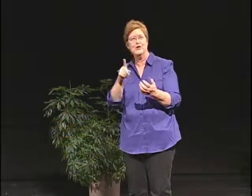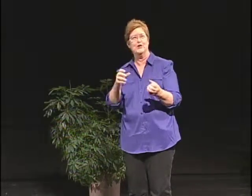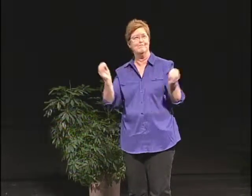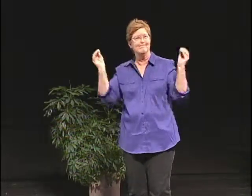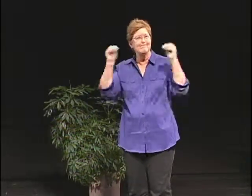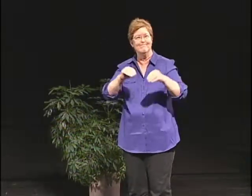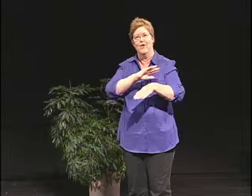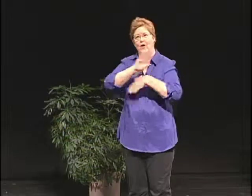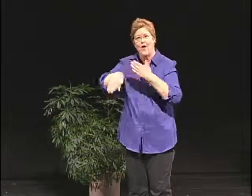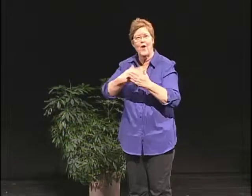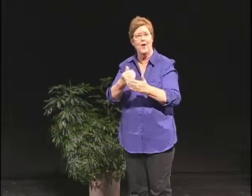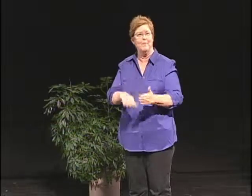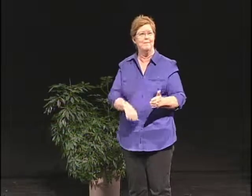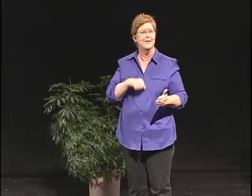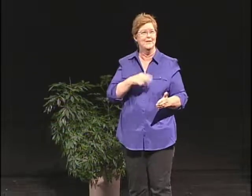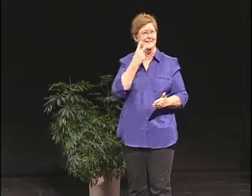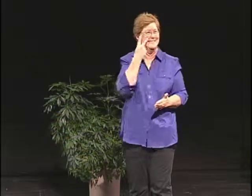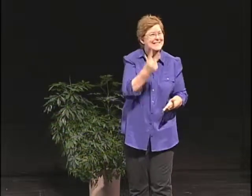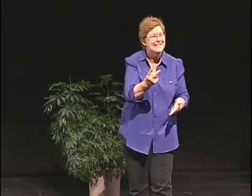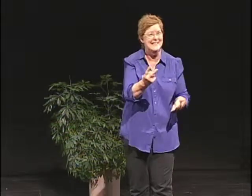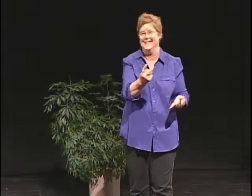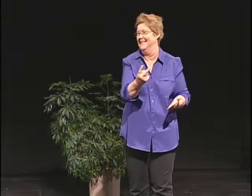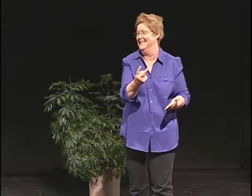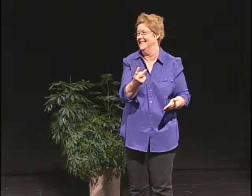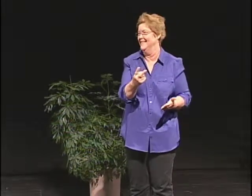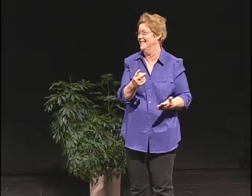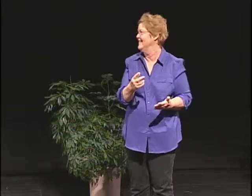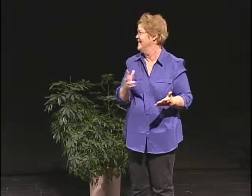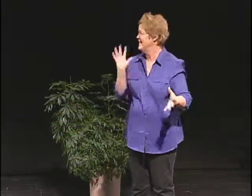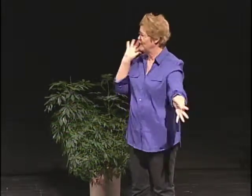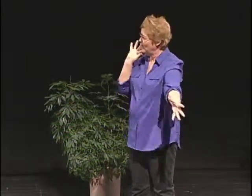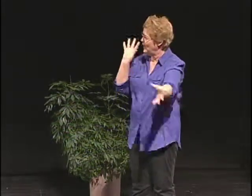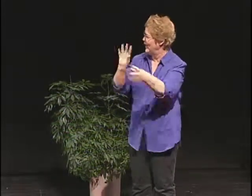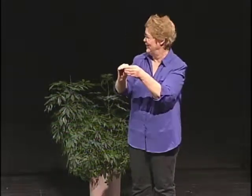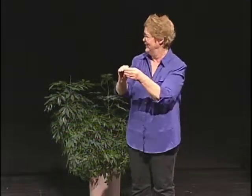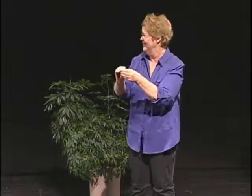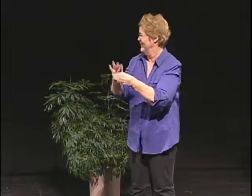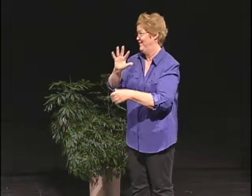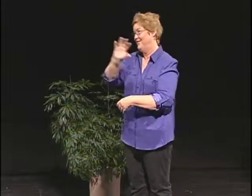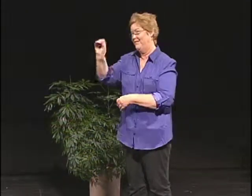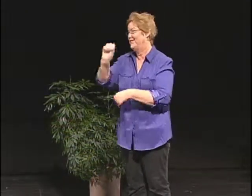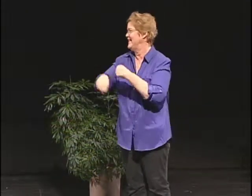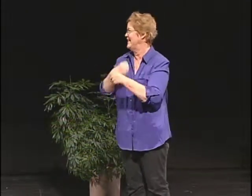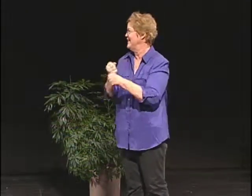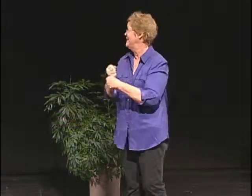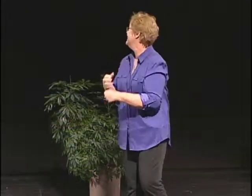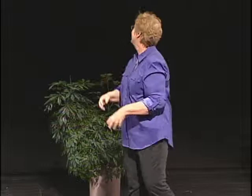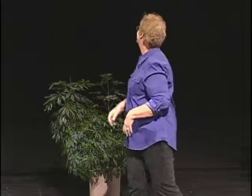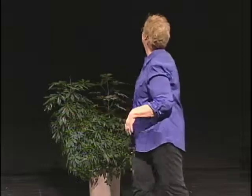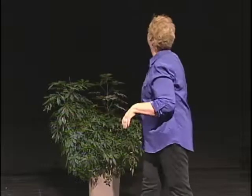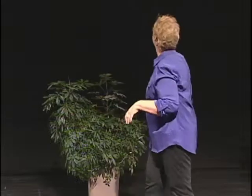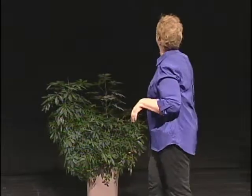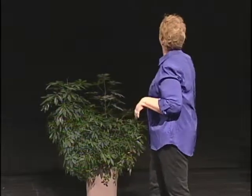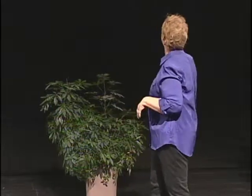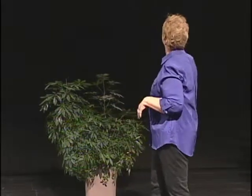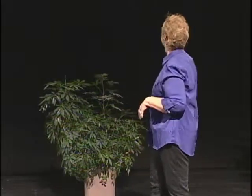We want to make sure that we have the items set up then so that we can all take a moment and be proud of our history.